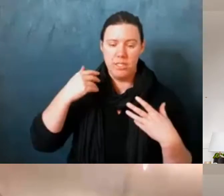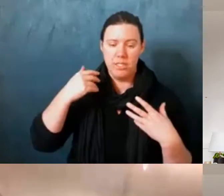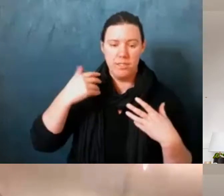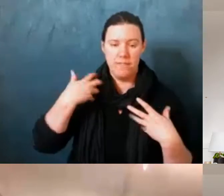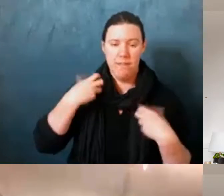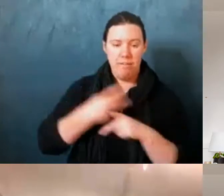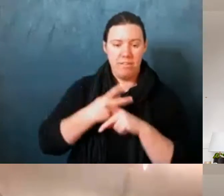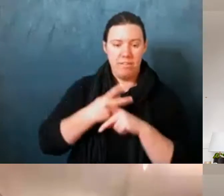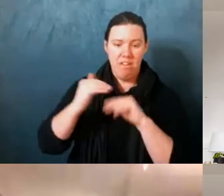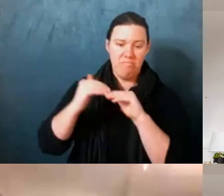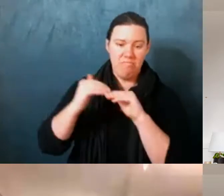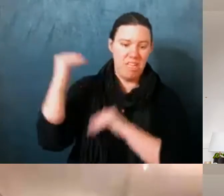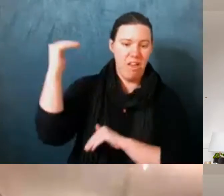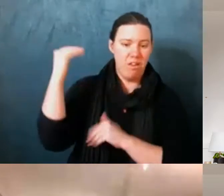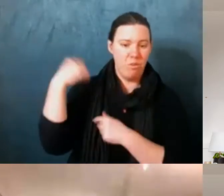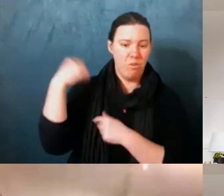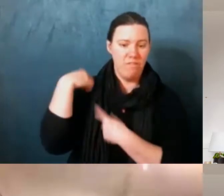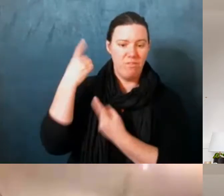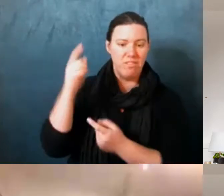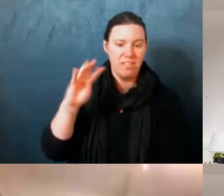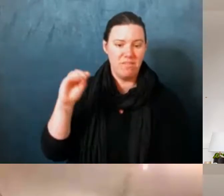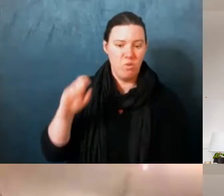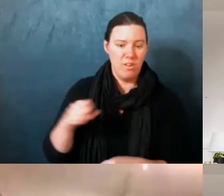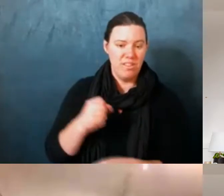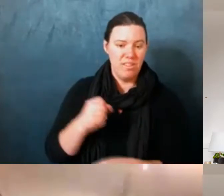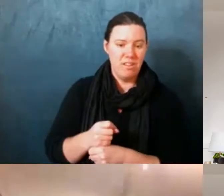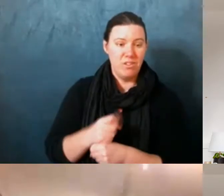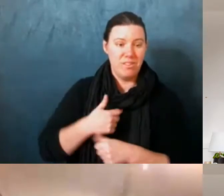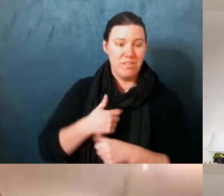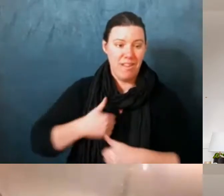for the last 40 years in the Puget Sound area.